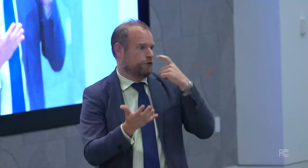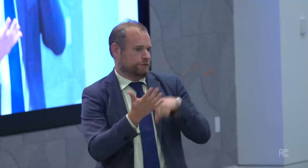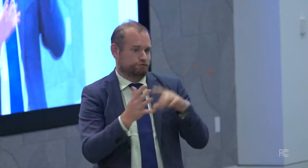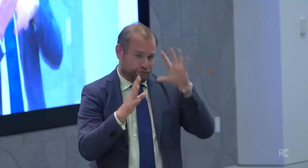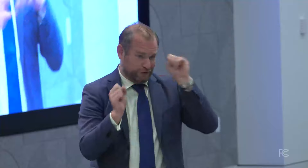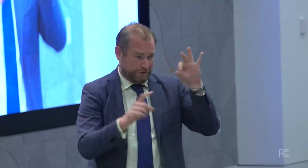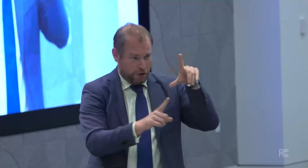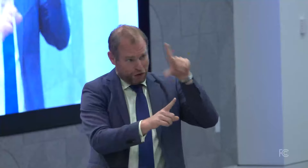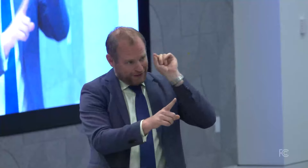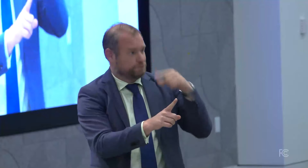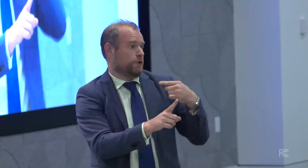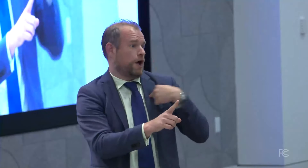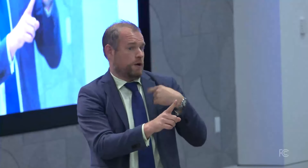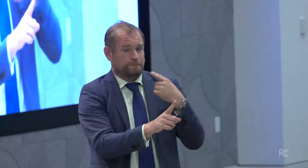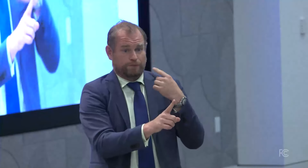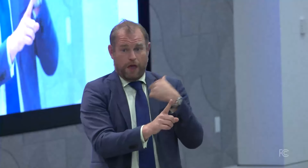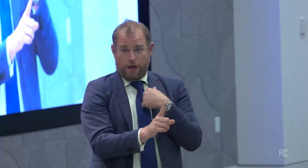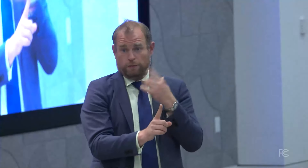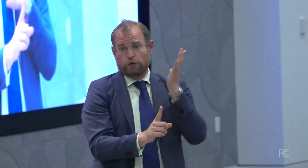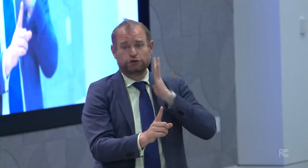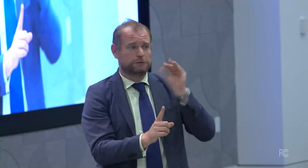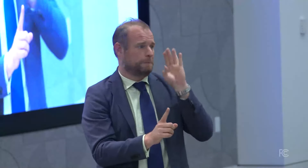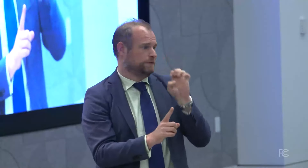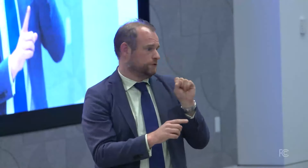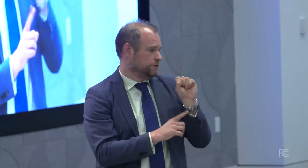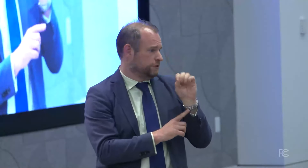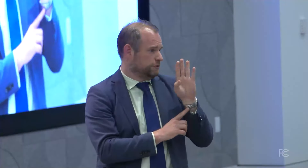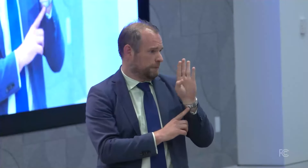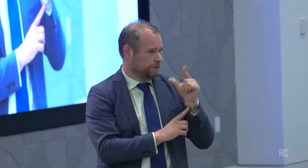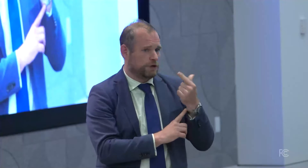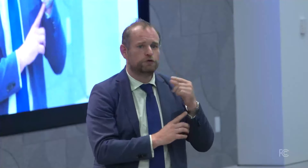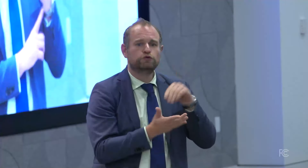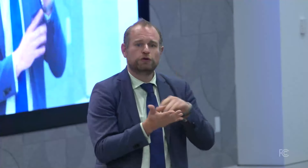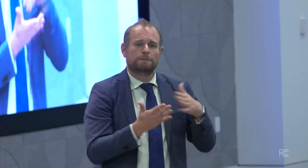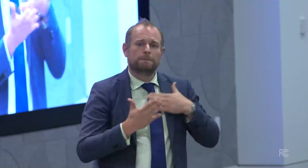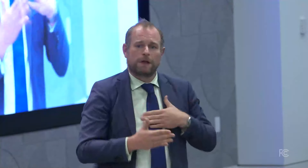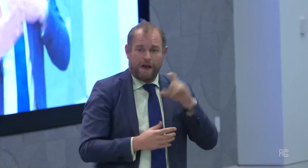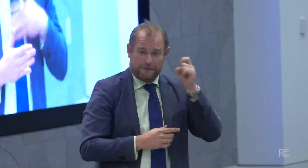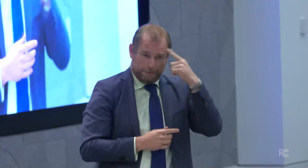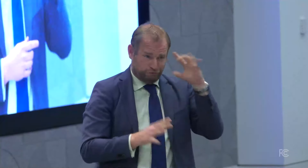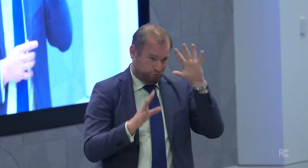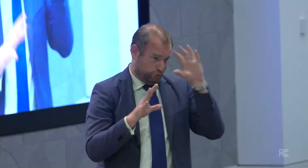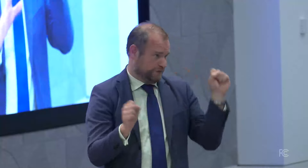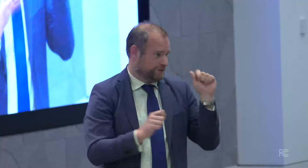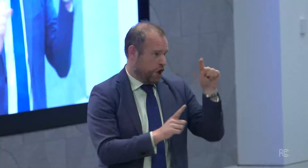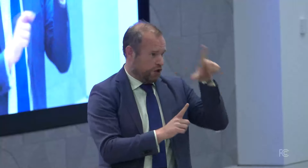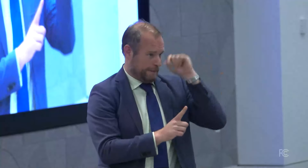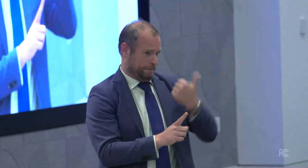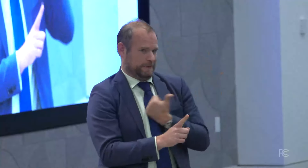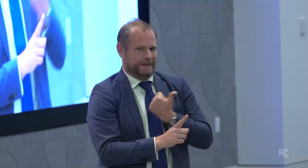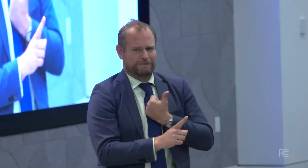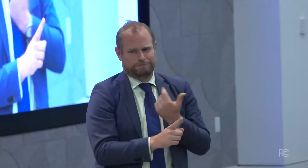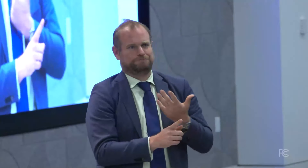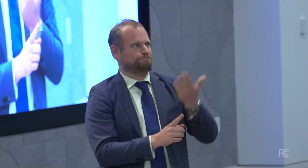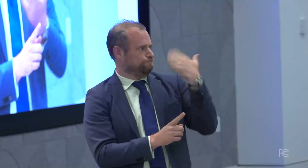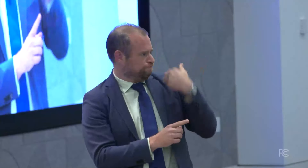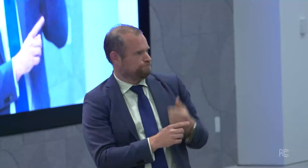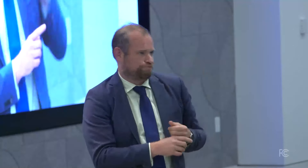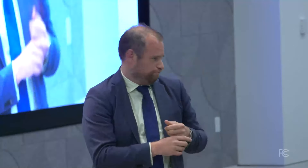REFLECTION OF ONE ANOTHER, IN MIND WHEN DOING THAT TYPE OF WORK. SO I THINK IT'S IMPORTANT TO THINK ABOUT THAT. BECAUSE I THINK IT'S IMPORTANT TO HAVE THAT PRESENCE HERE AND WE HAVE